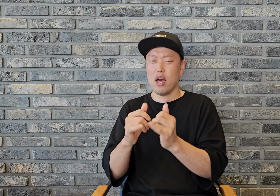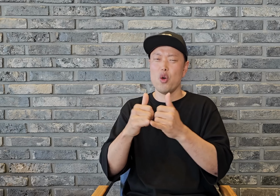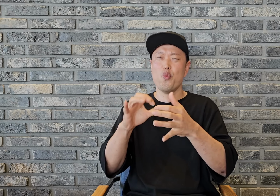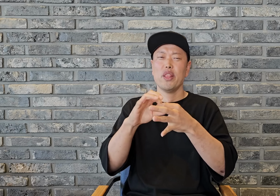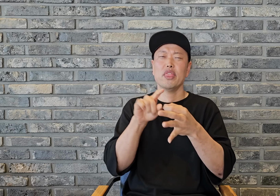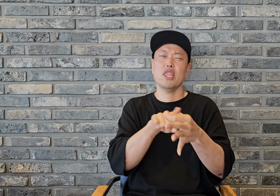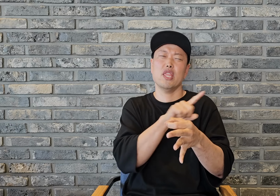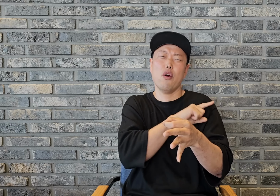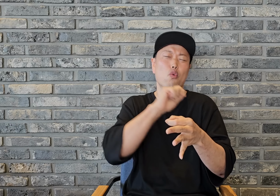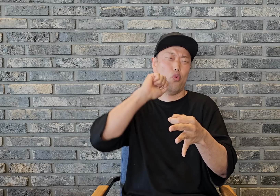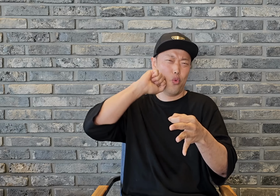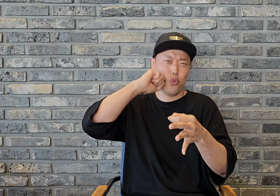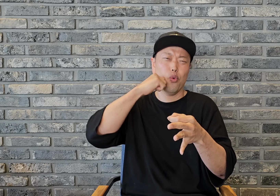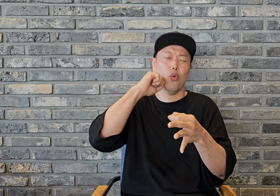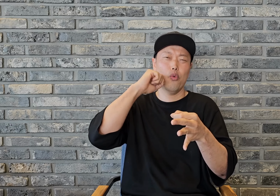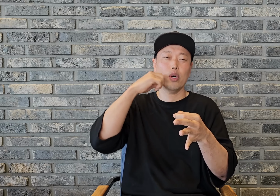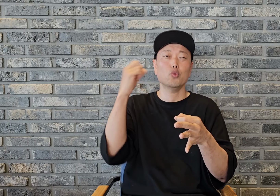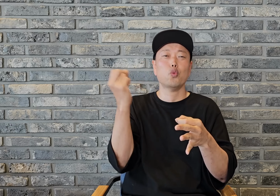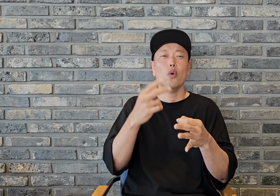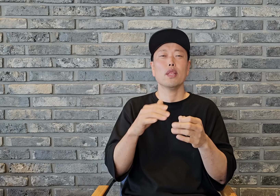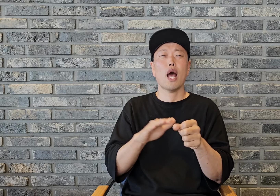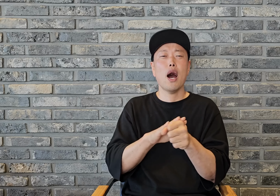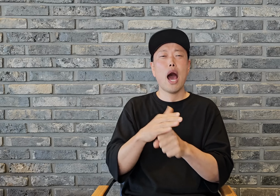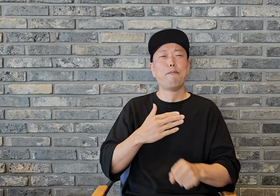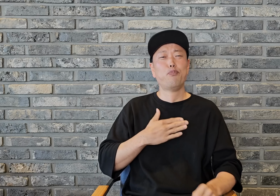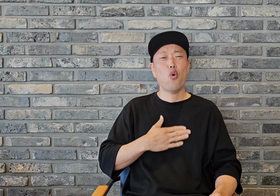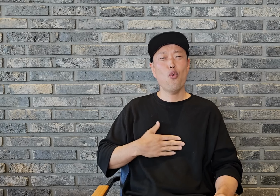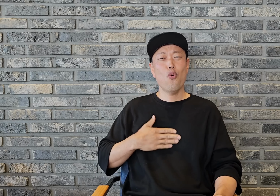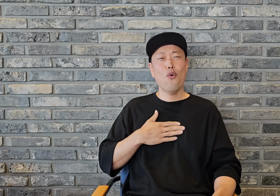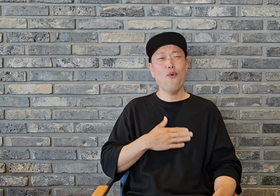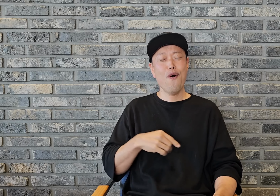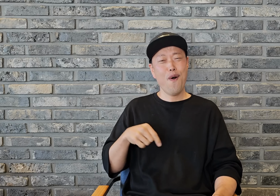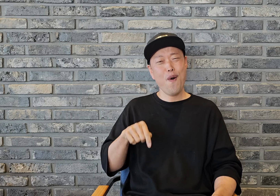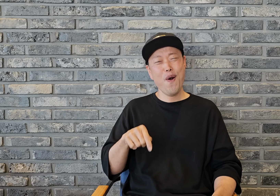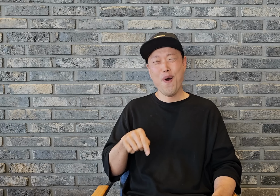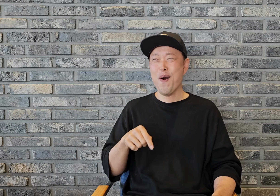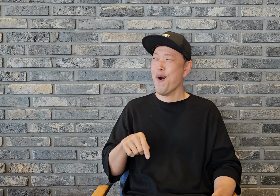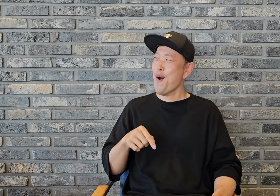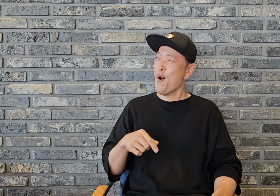and issues related to people feel especially difficult. Also, these days, there are few people who talk